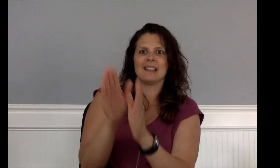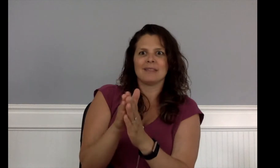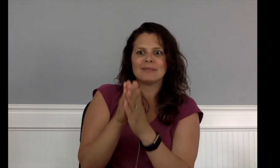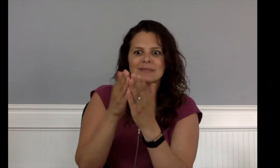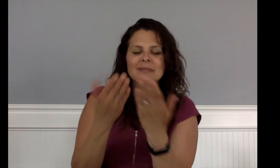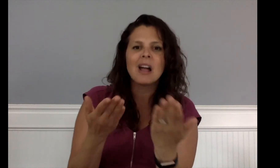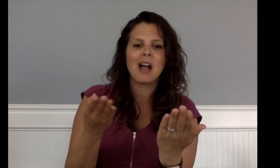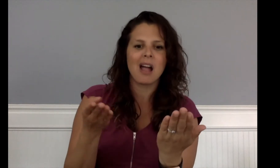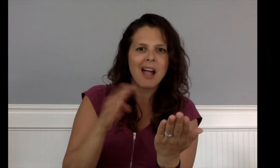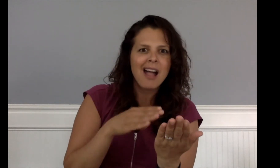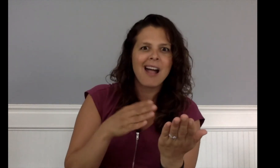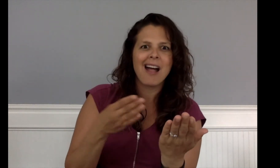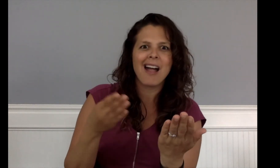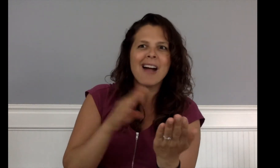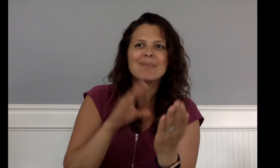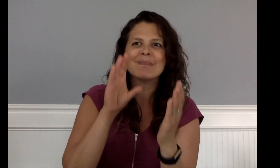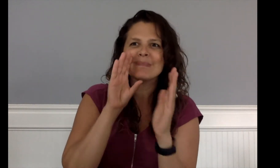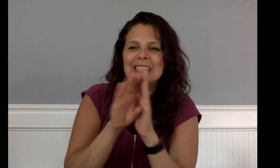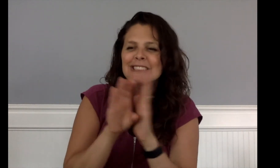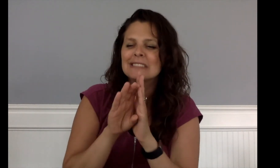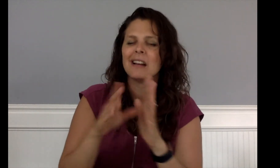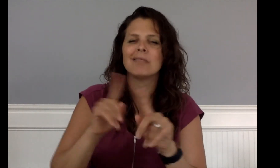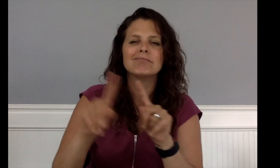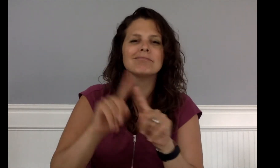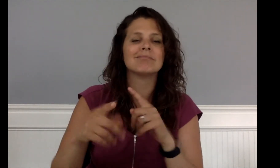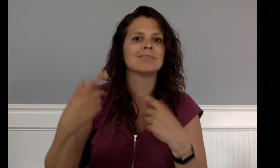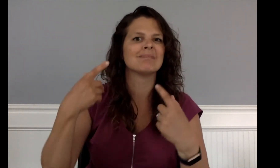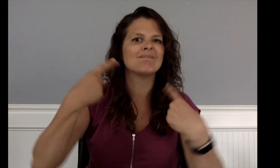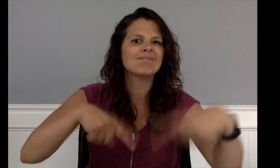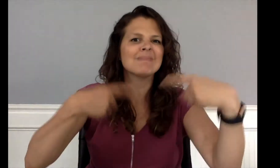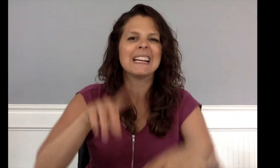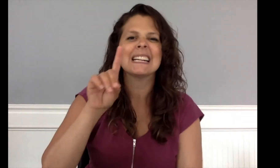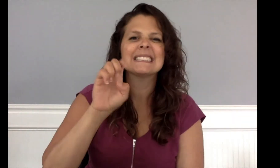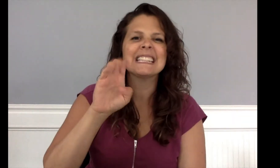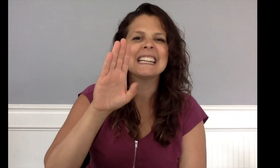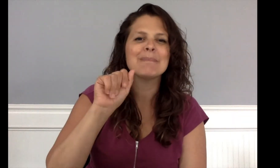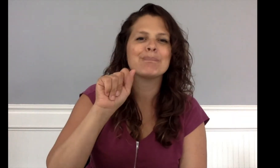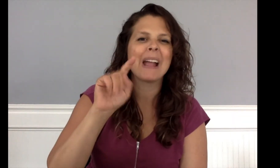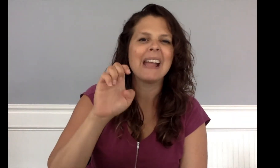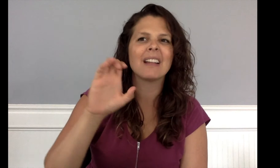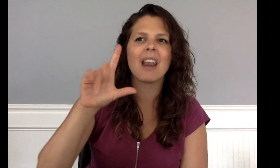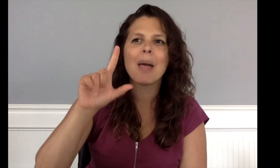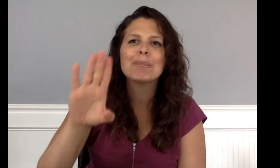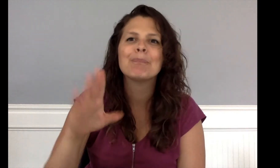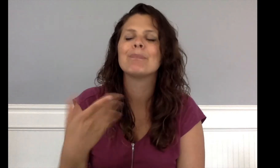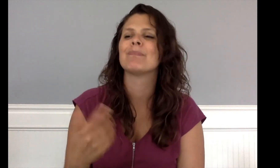Frog flipped through pictures of the debate club,